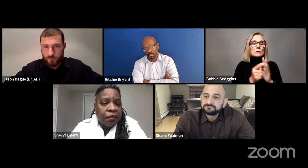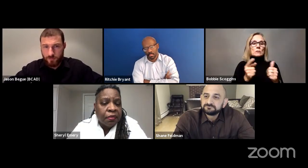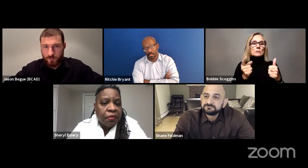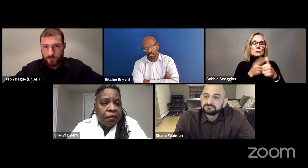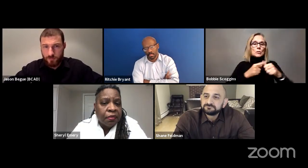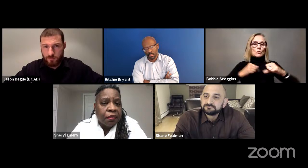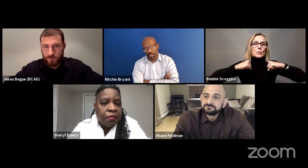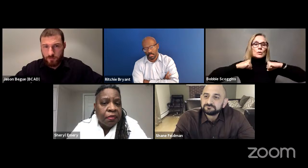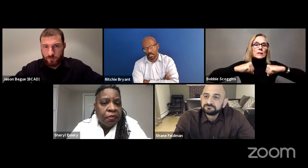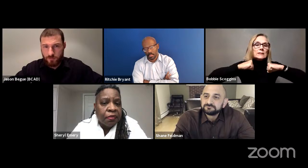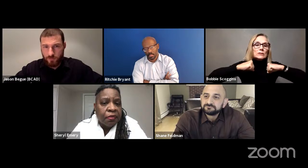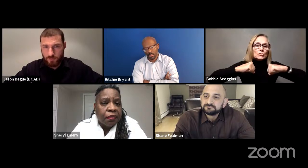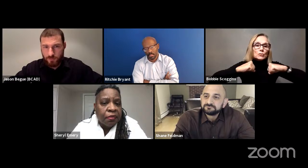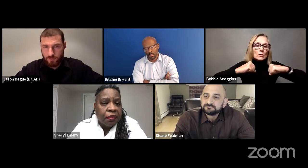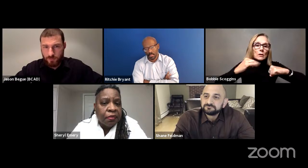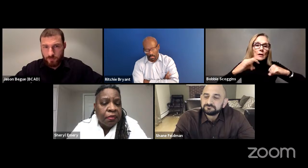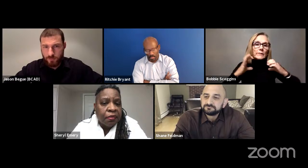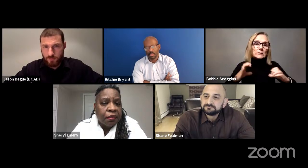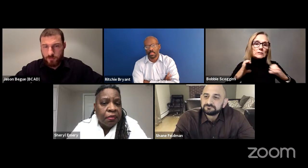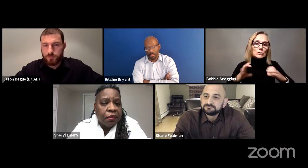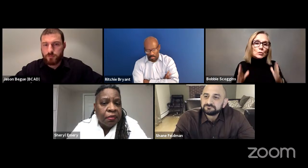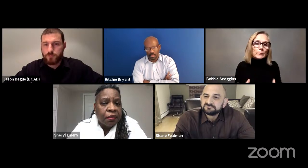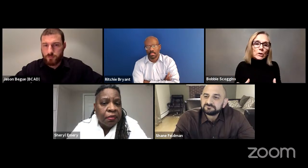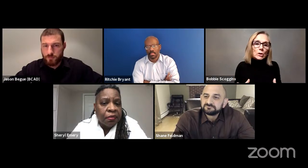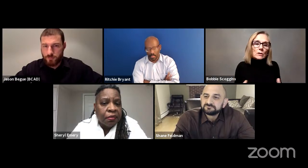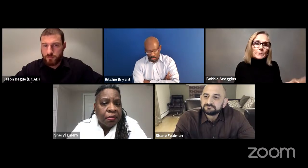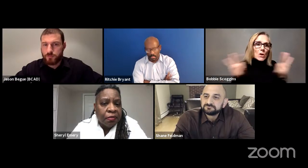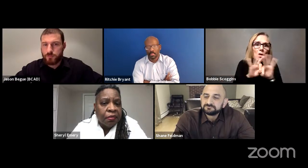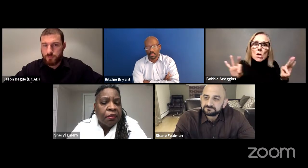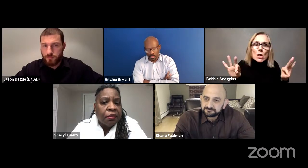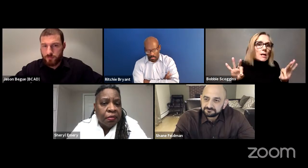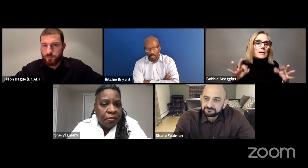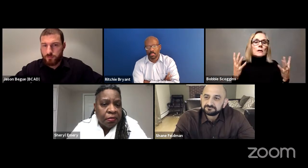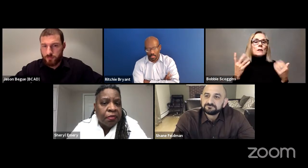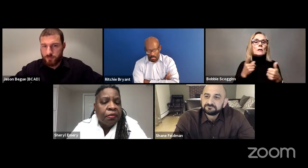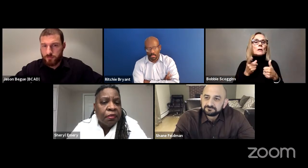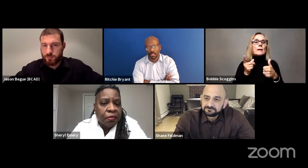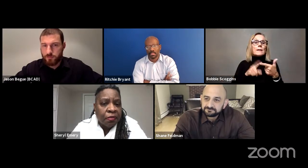What should be included within the law itself is, first, protections of consumers. That's